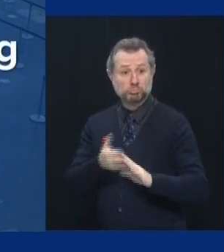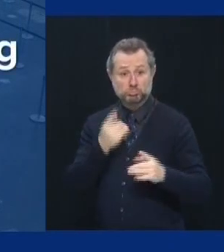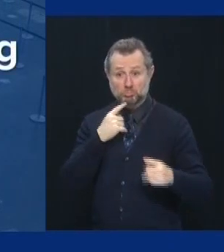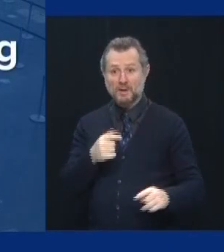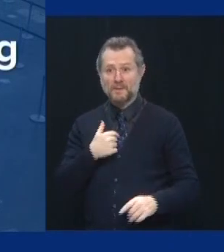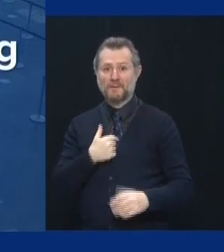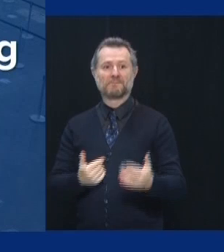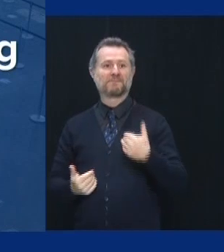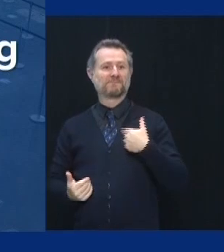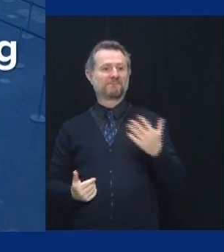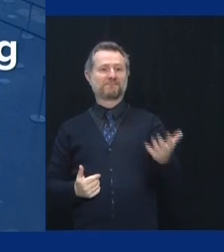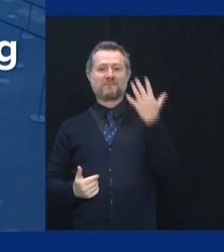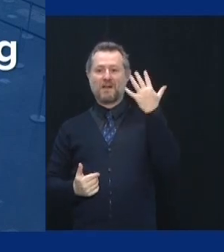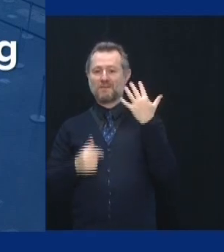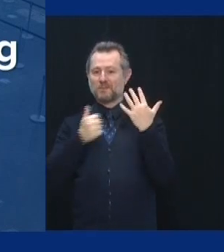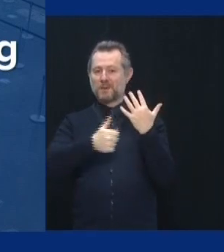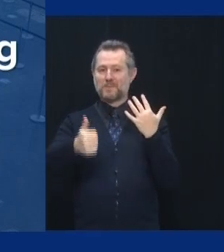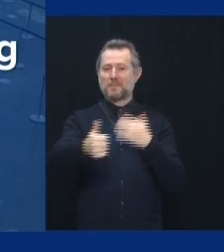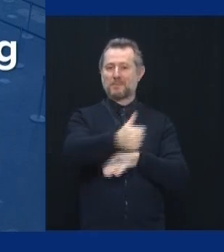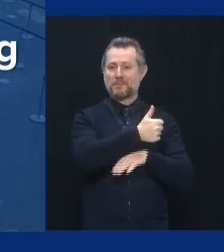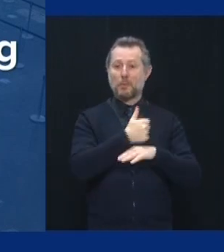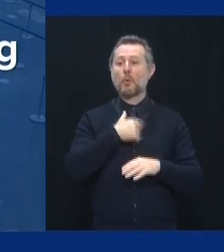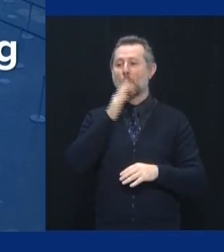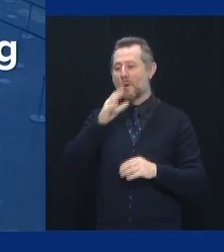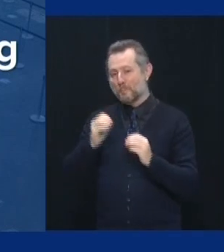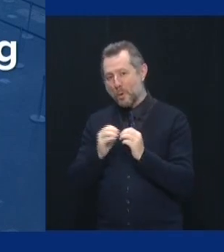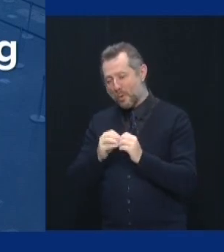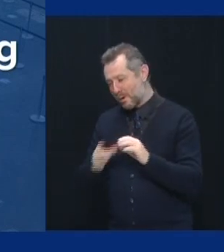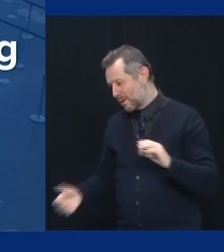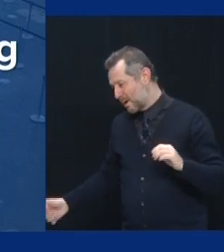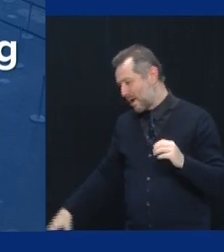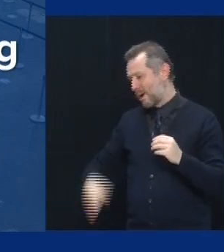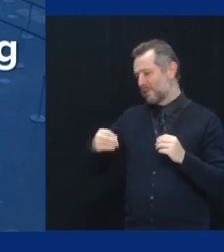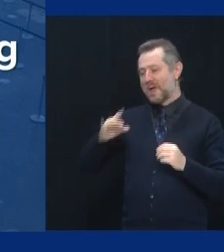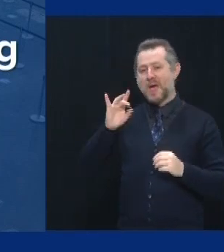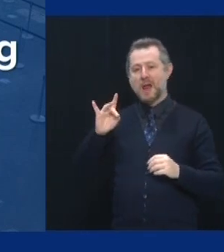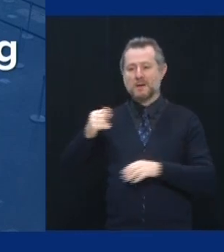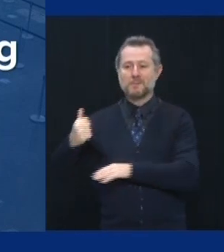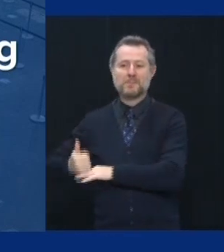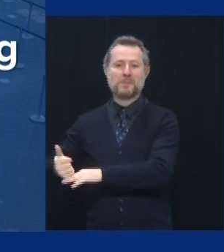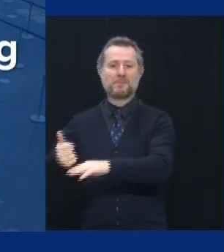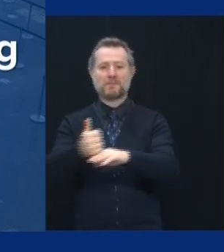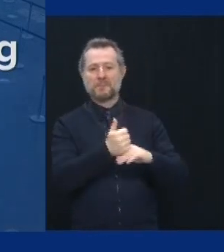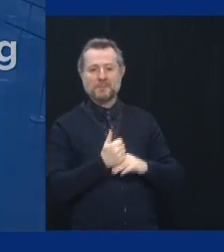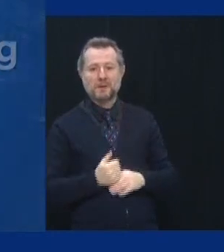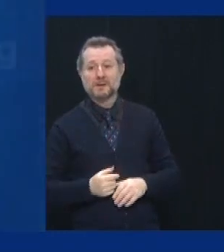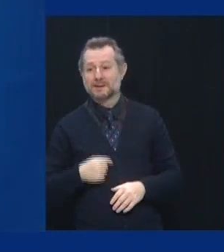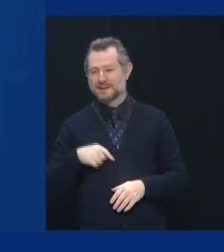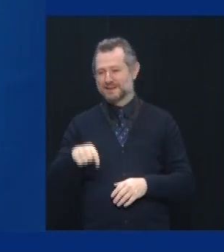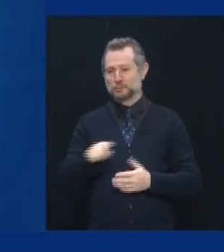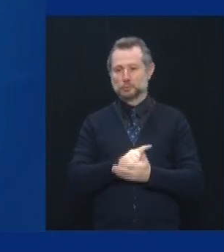VACCINATION SITES. WHICH HAVE BEEN GOING WELL.